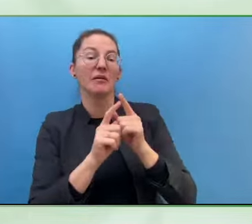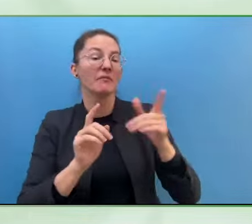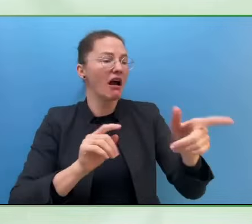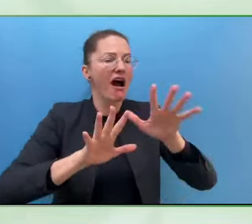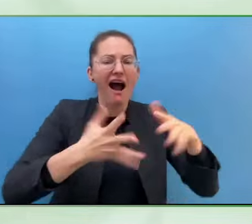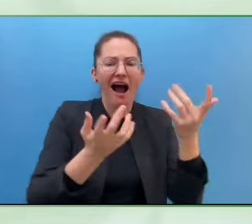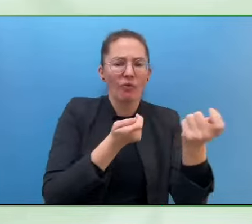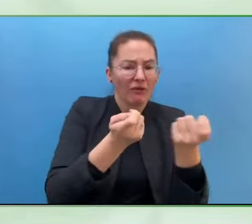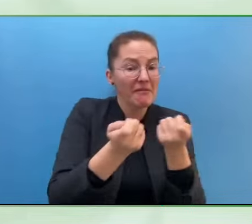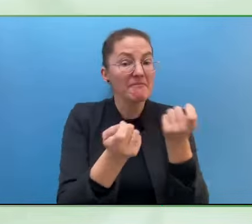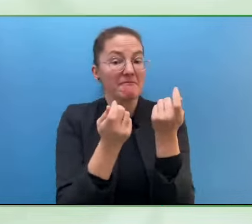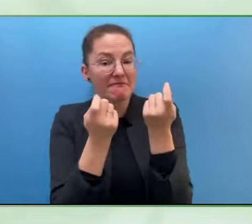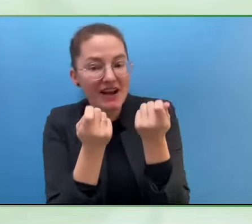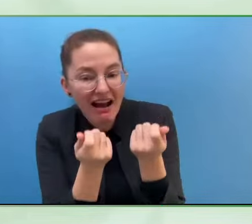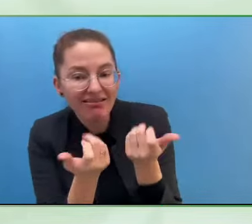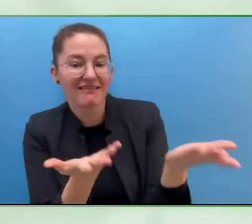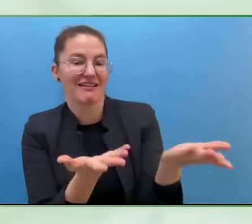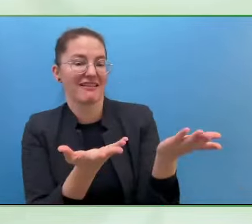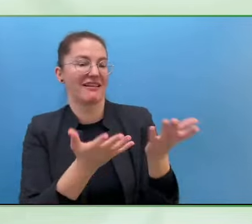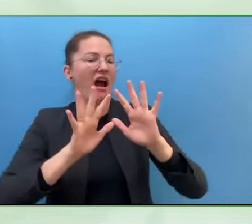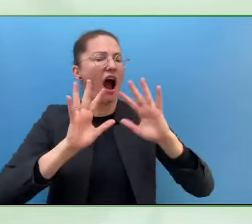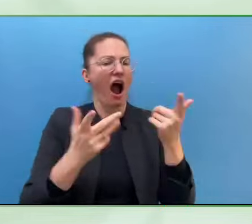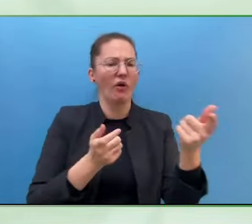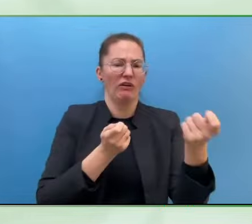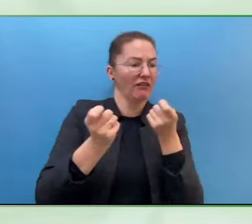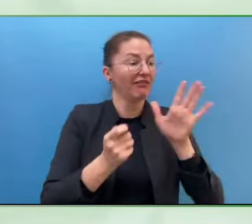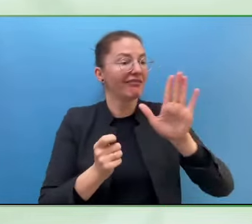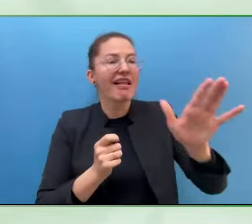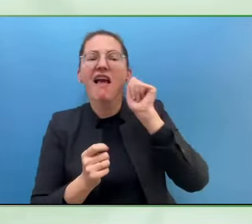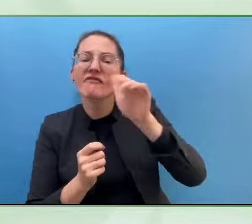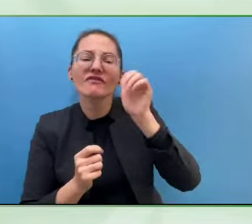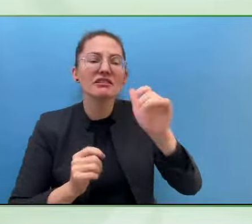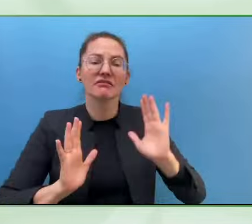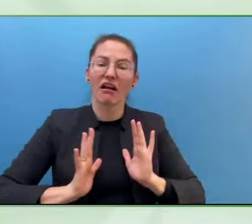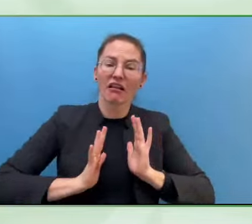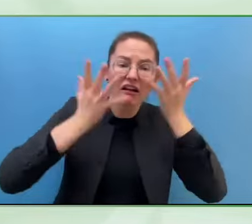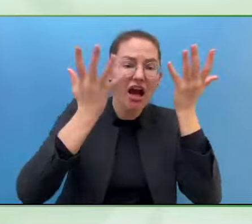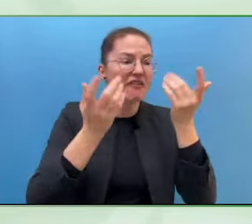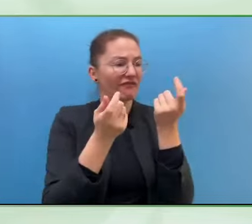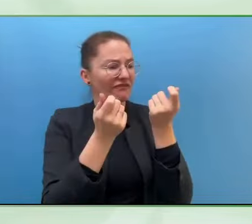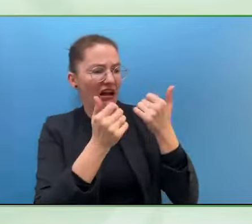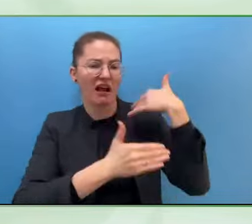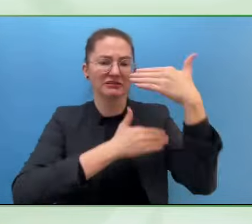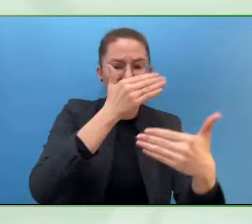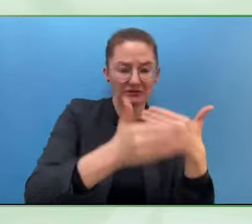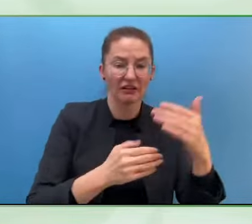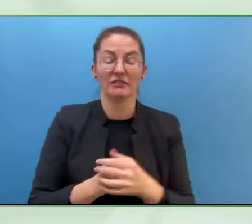You will invite people to come to you as well? Yes.